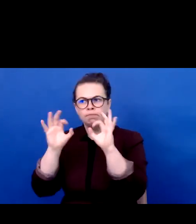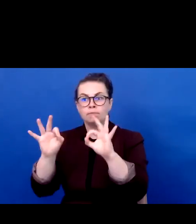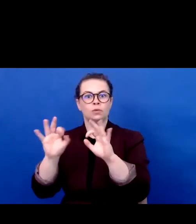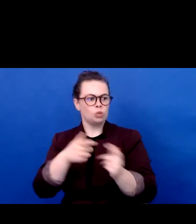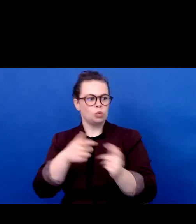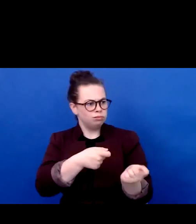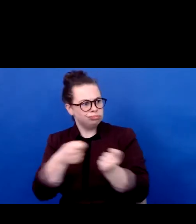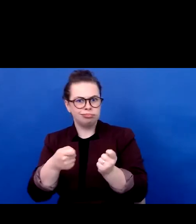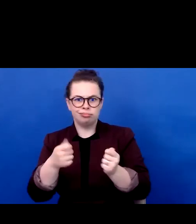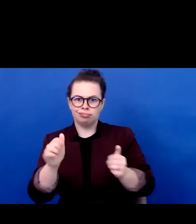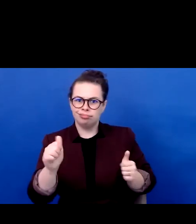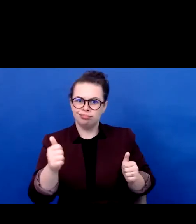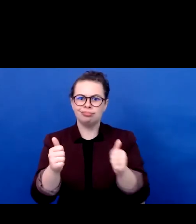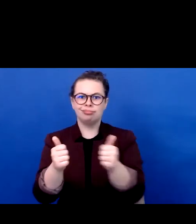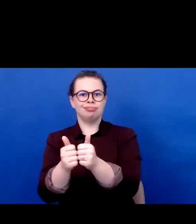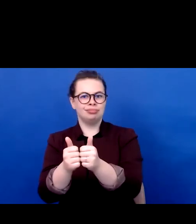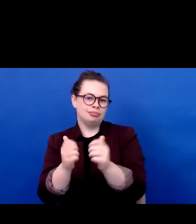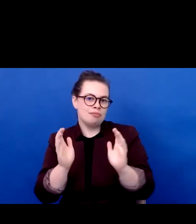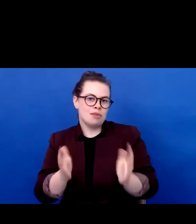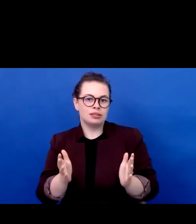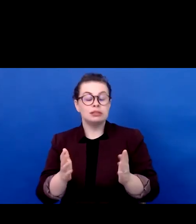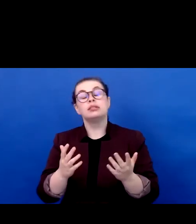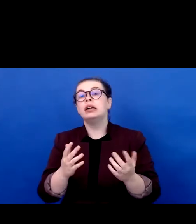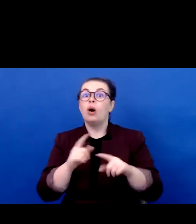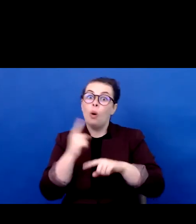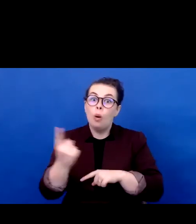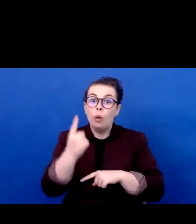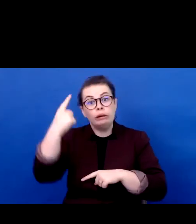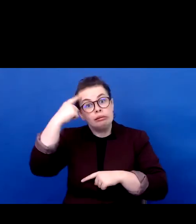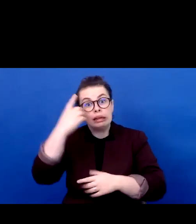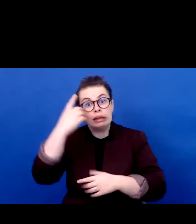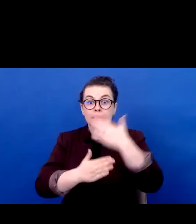for example indigenous persons with disability persons with psychosocial disability